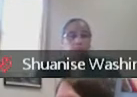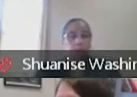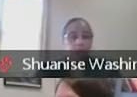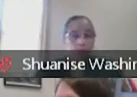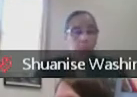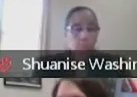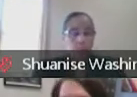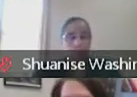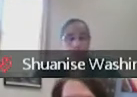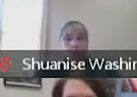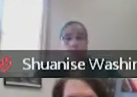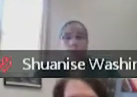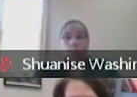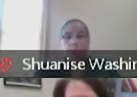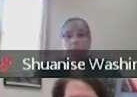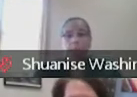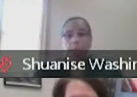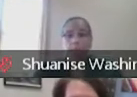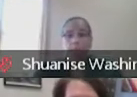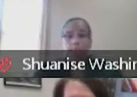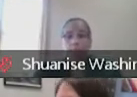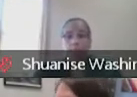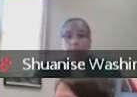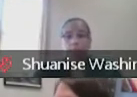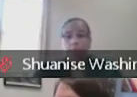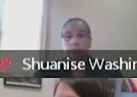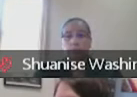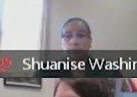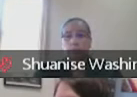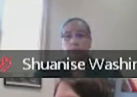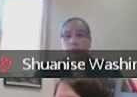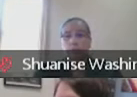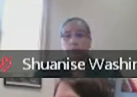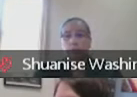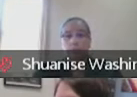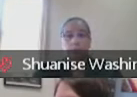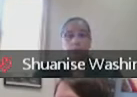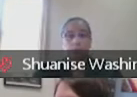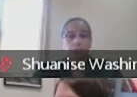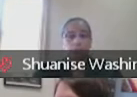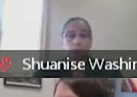can you hold on to that and be prepared to address commissioner Doernor's question, Mr. Tedesco. Okay.